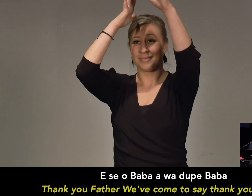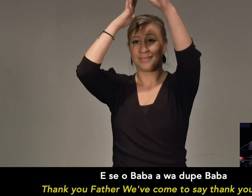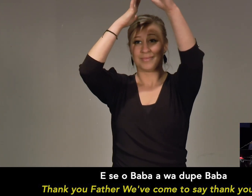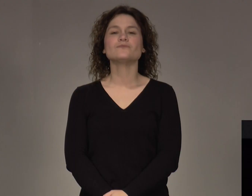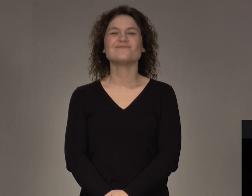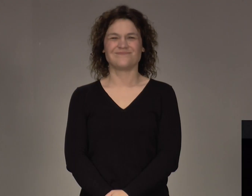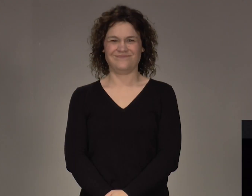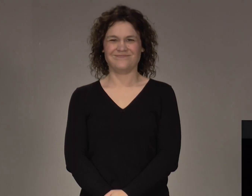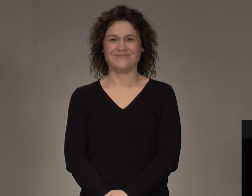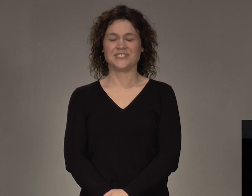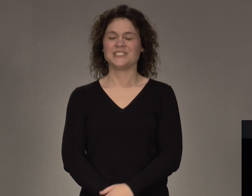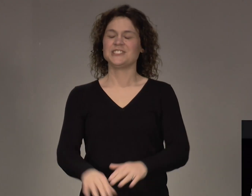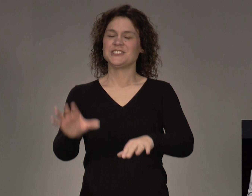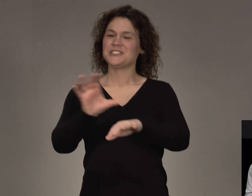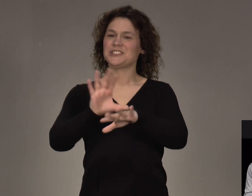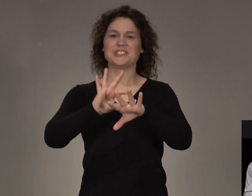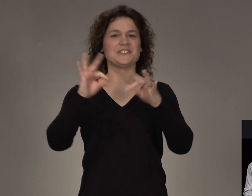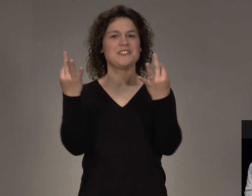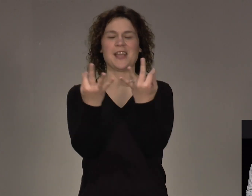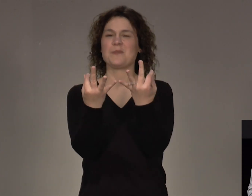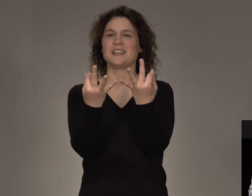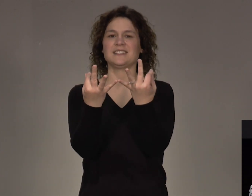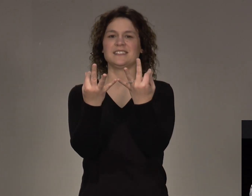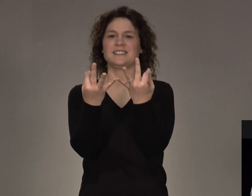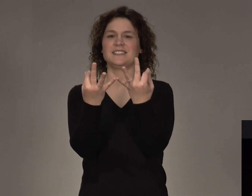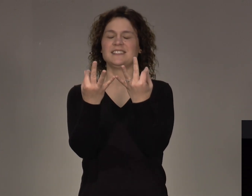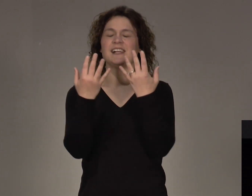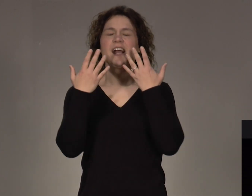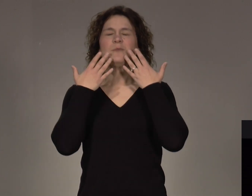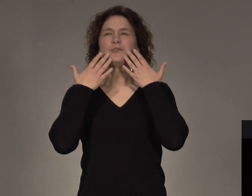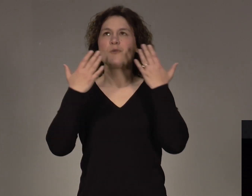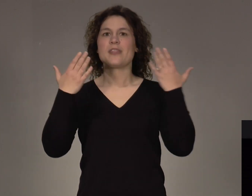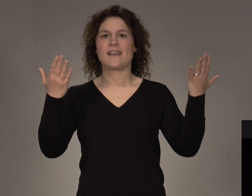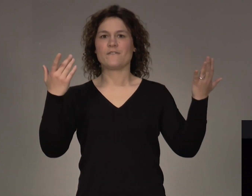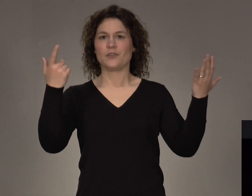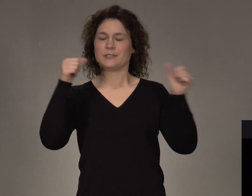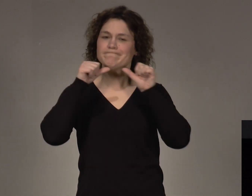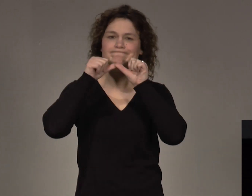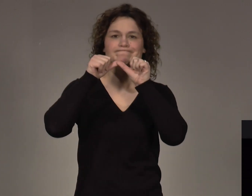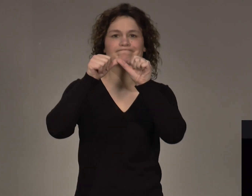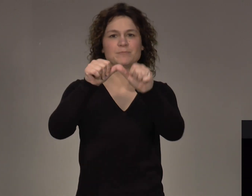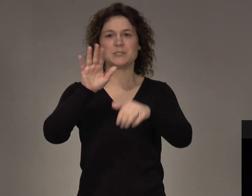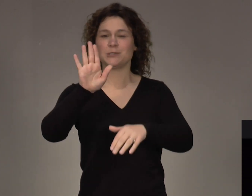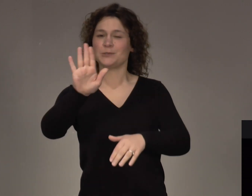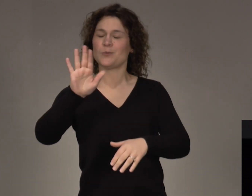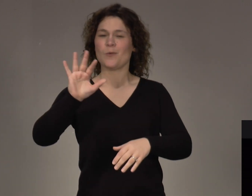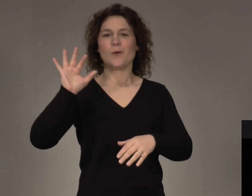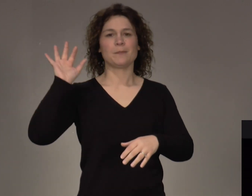Church Family, how grateful I remain to be your pastor. I am praying for you without